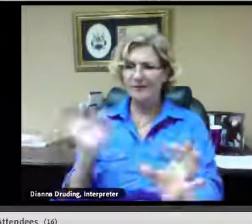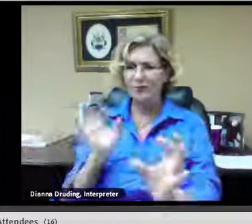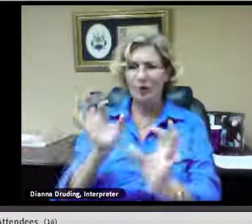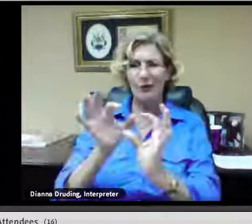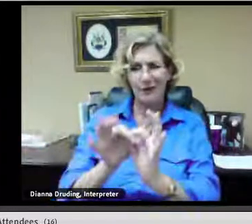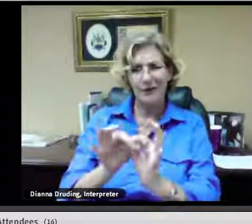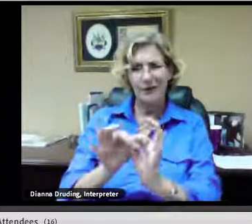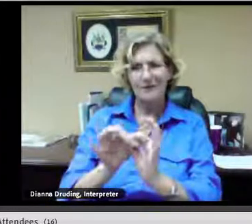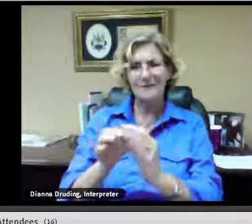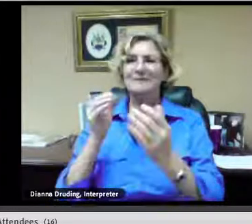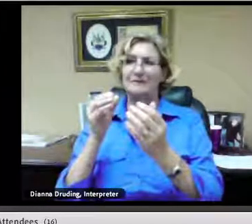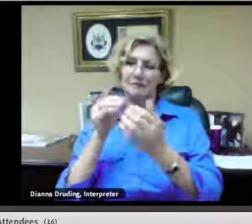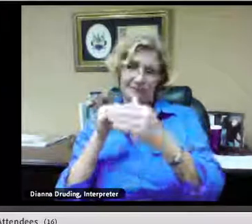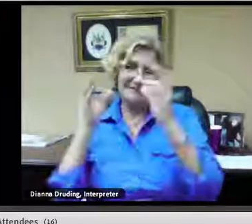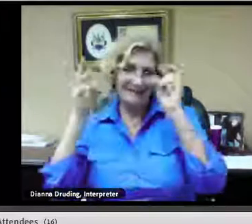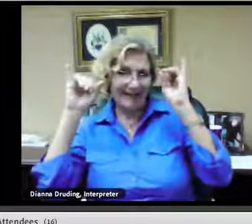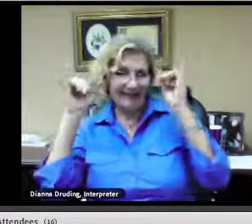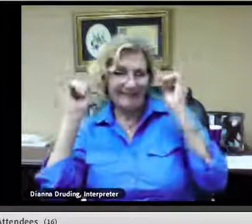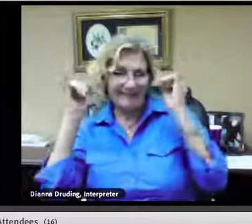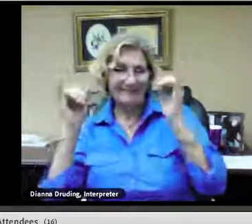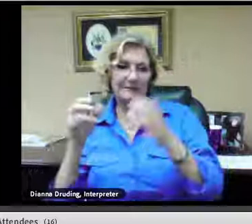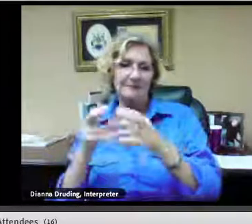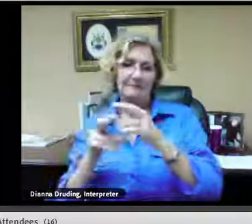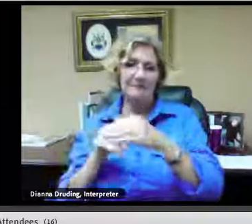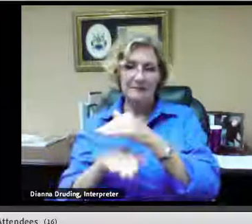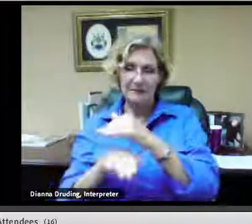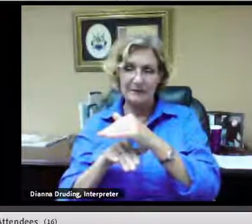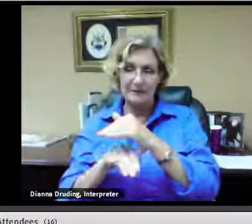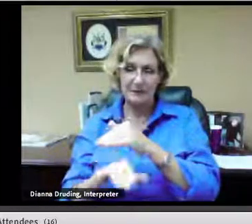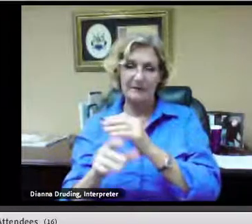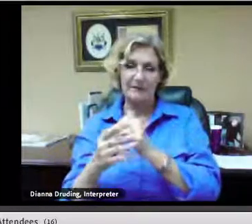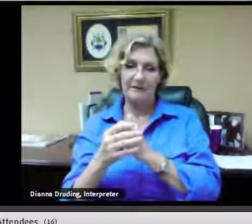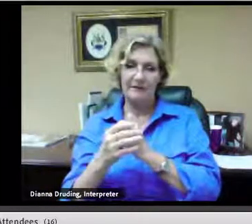and I think that it's important to realize